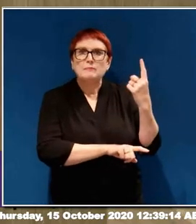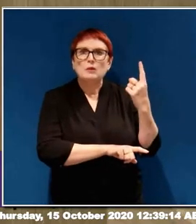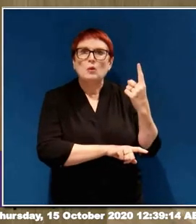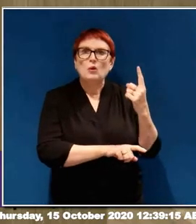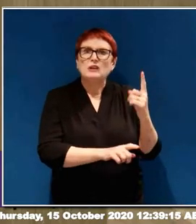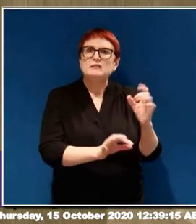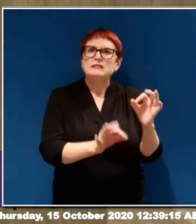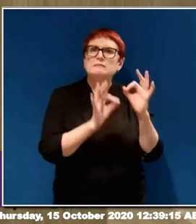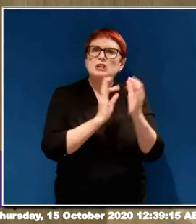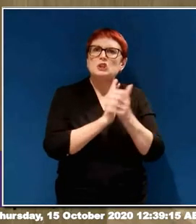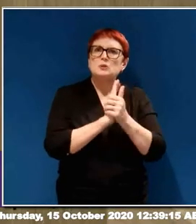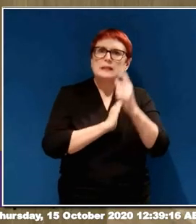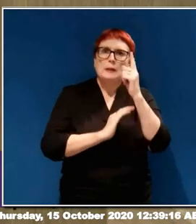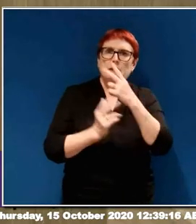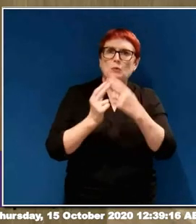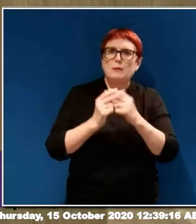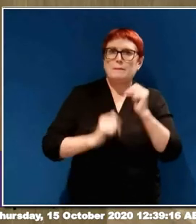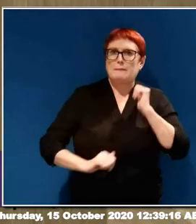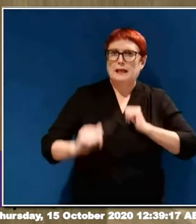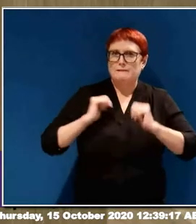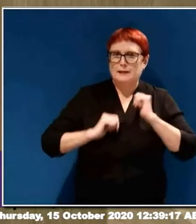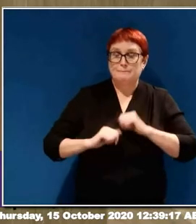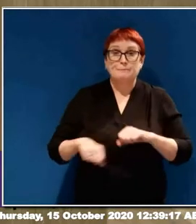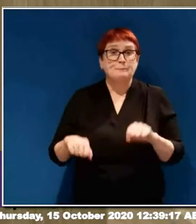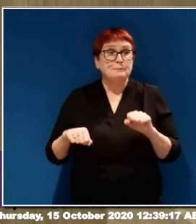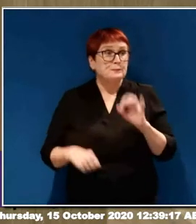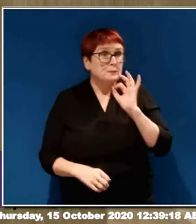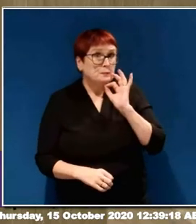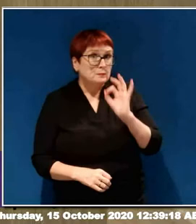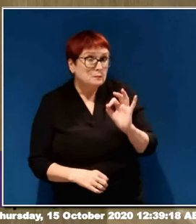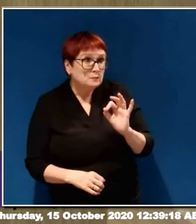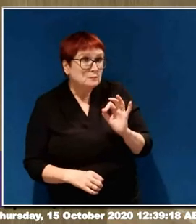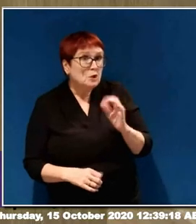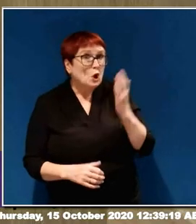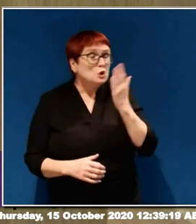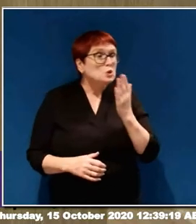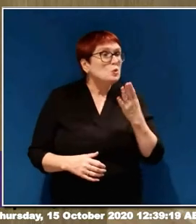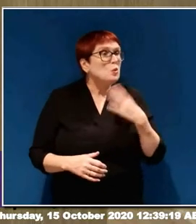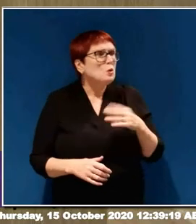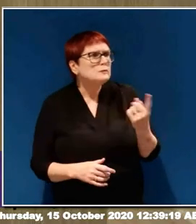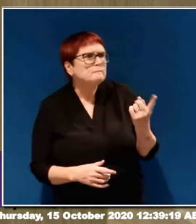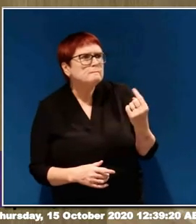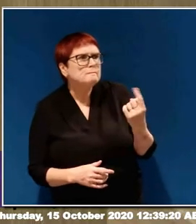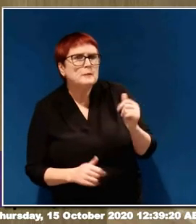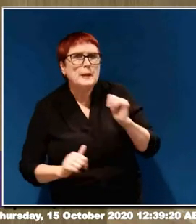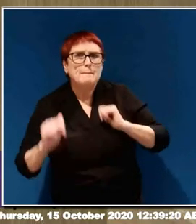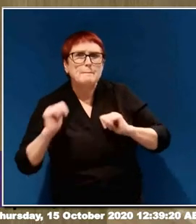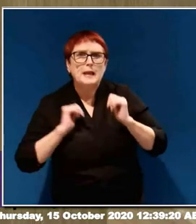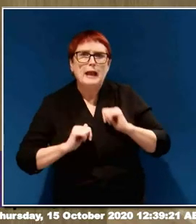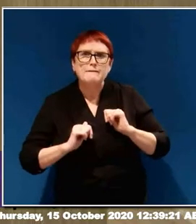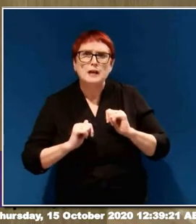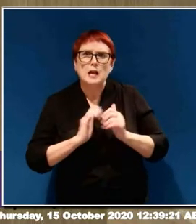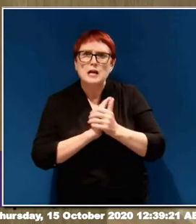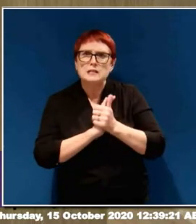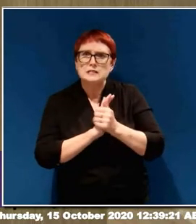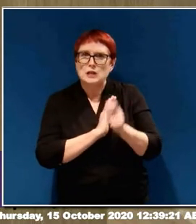And if the school wants a behavioural specialist they come to you, or your equivalent, to ask for a behavioural specialist